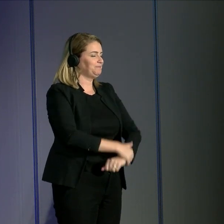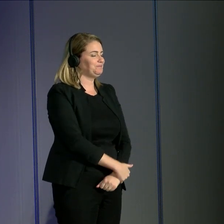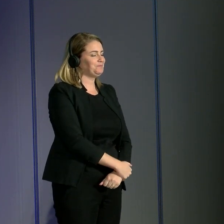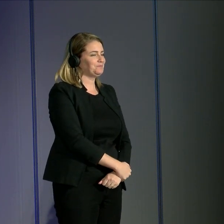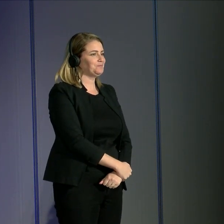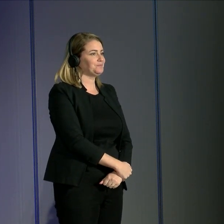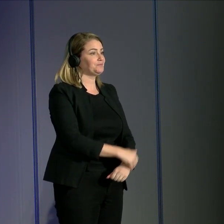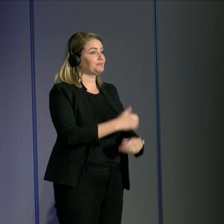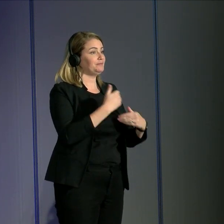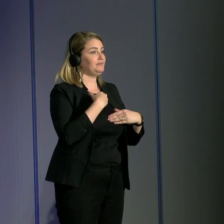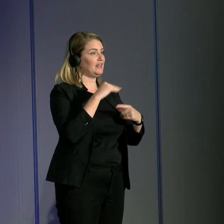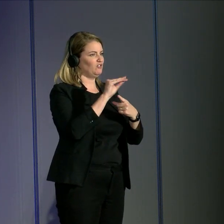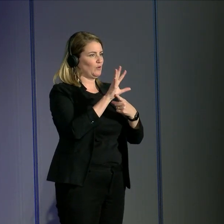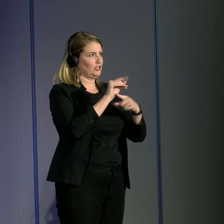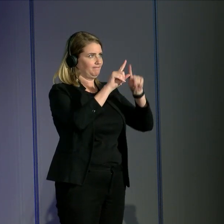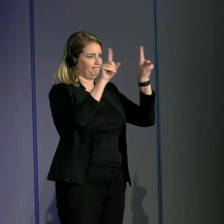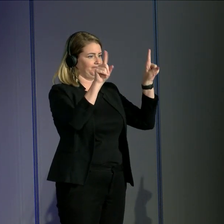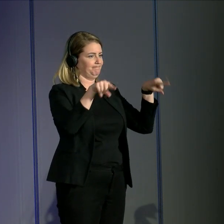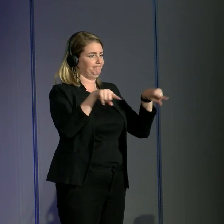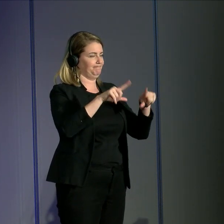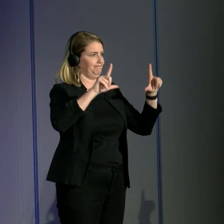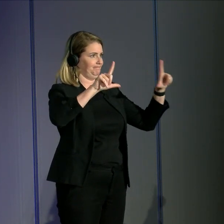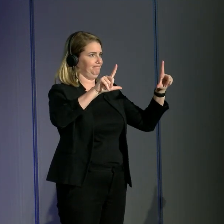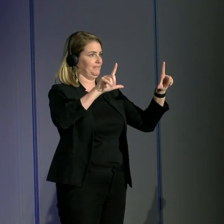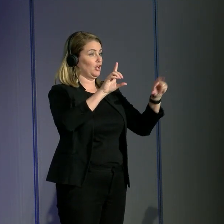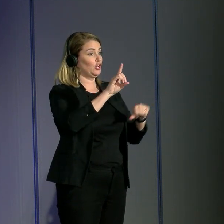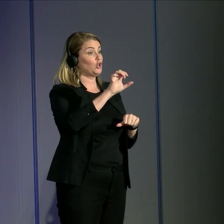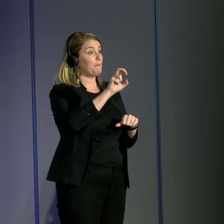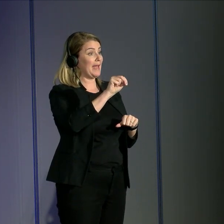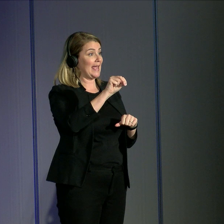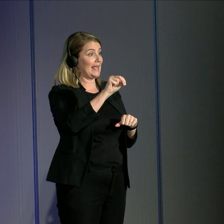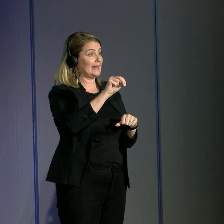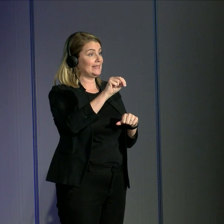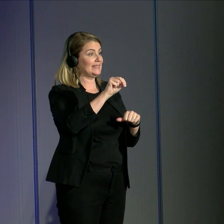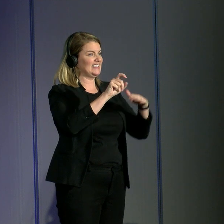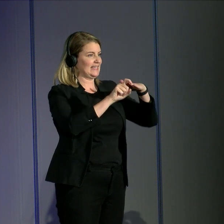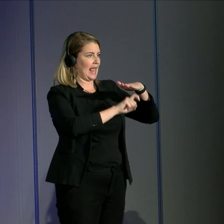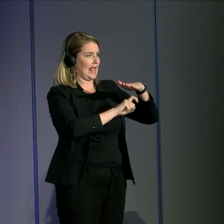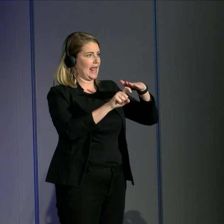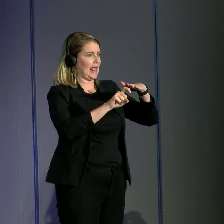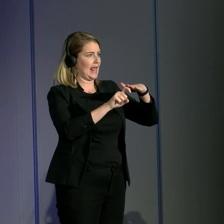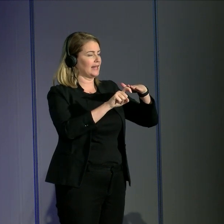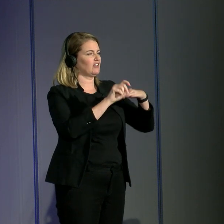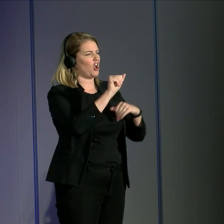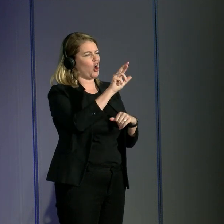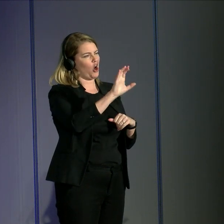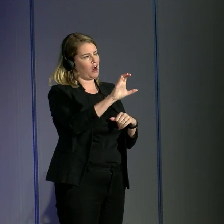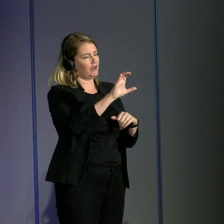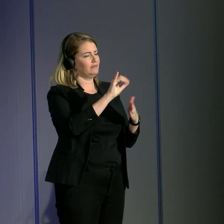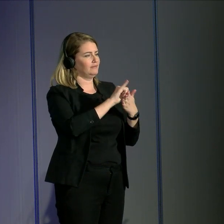So we've got a screenshot here of a domain scan in the ART platform, being our accessibility